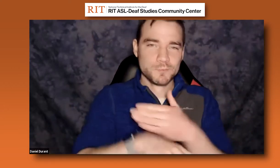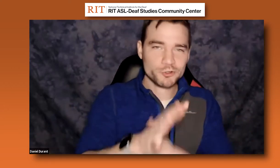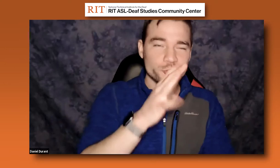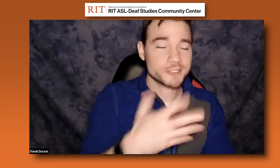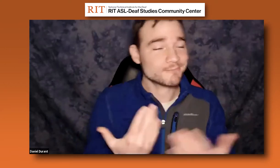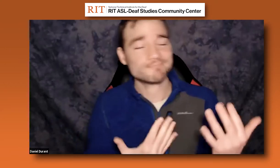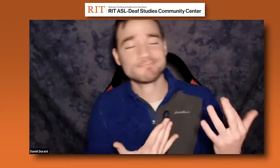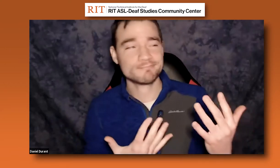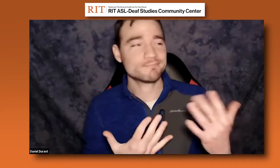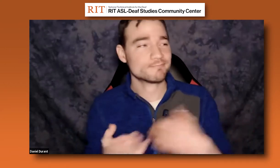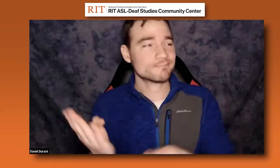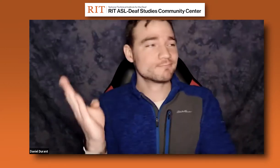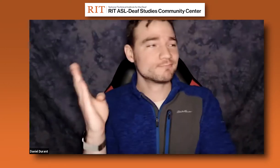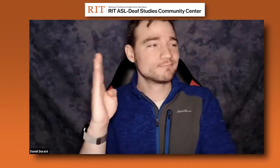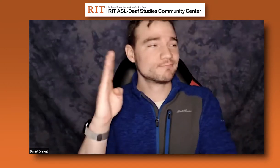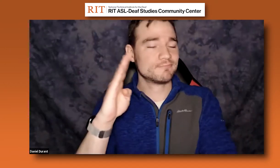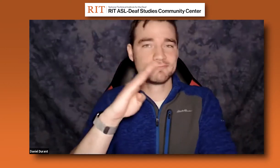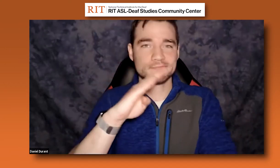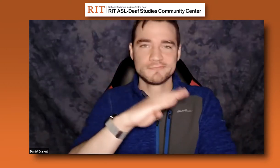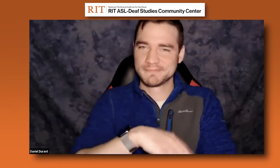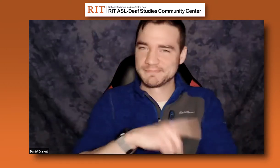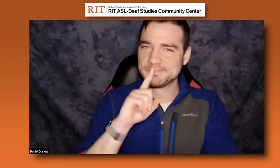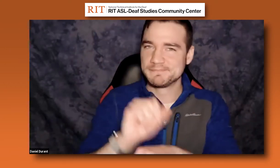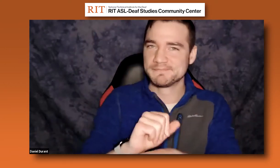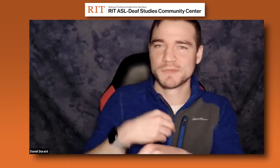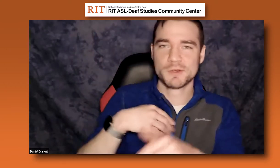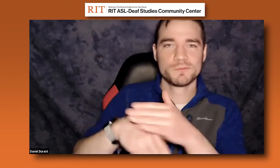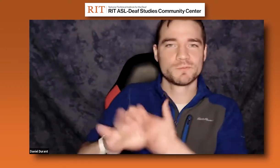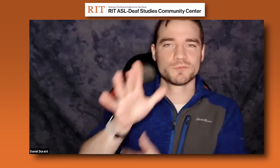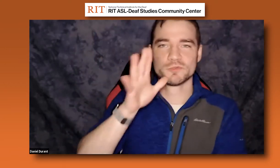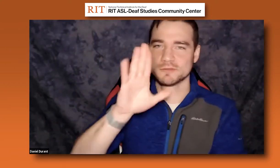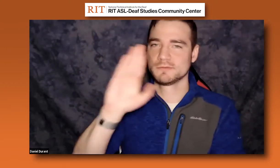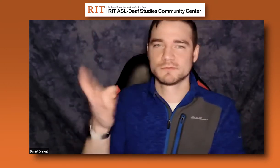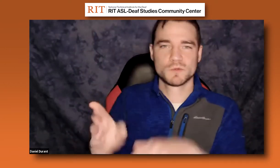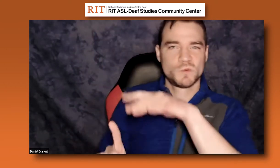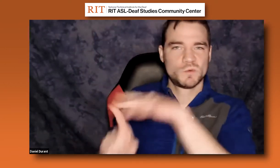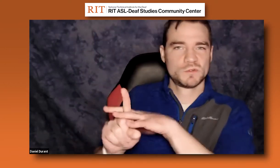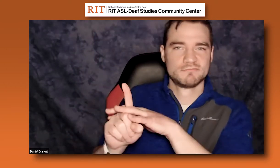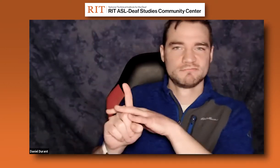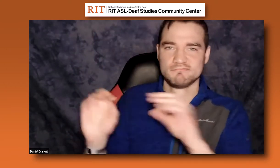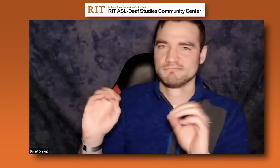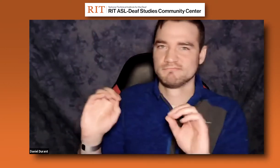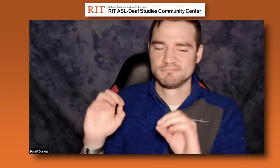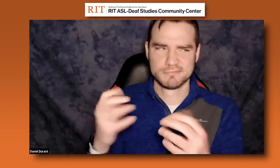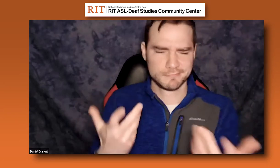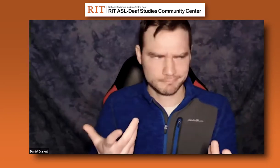to go back with my mom, and waited all day long, but my mother never showed.